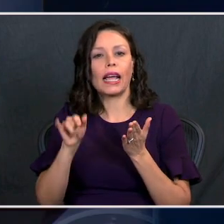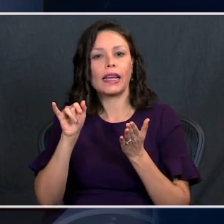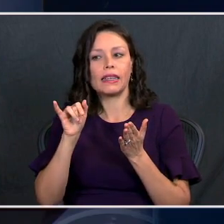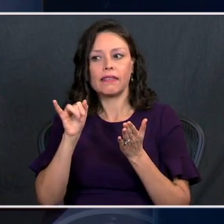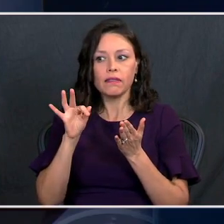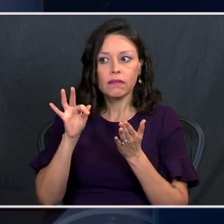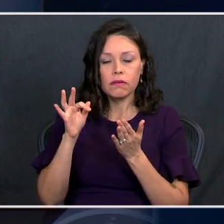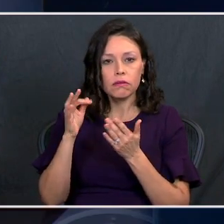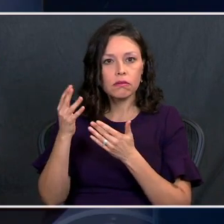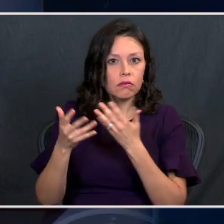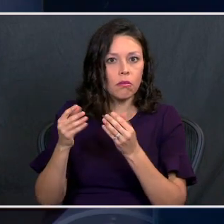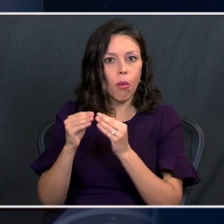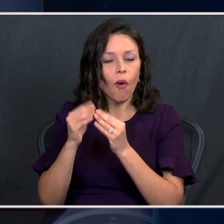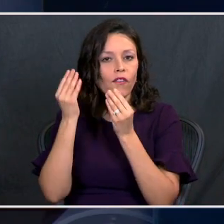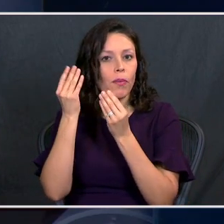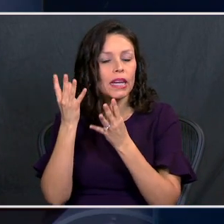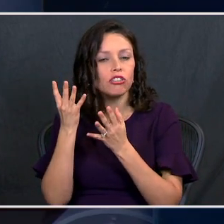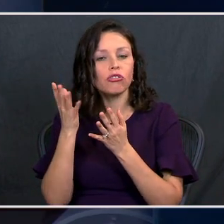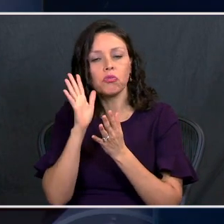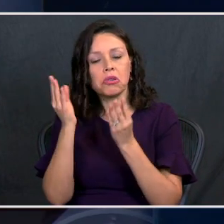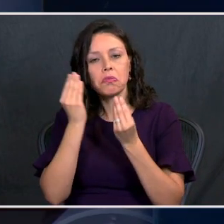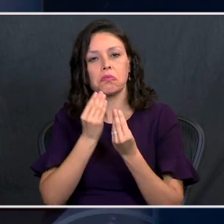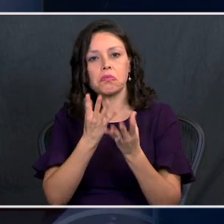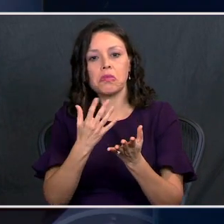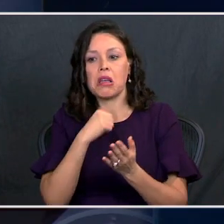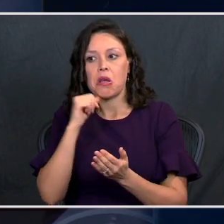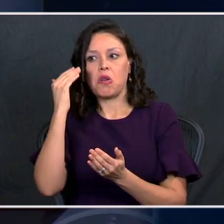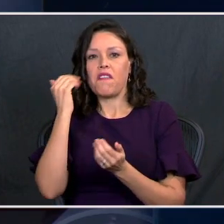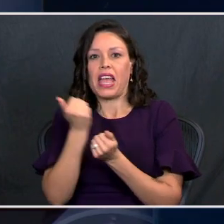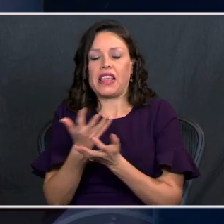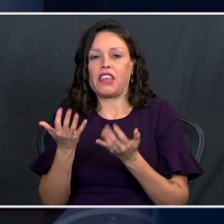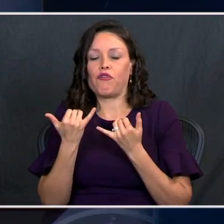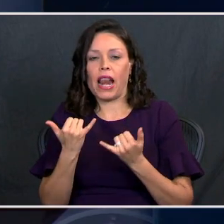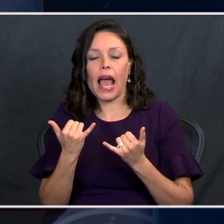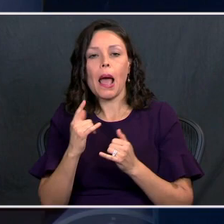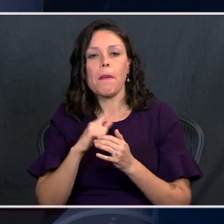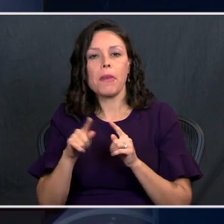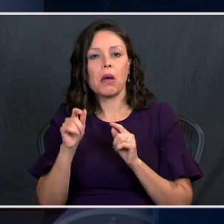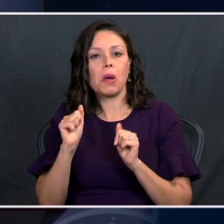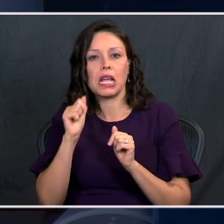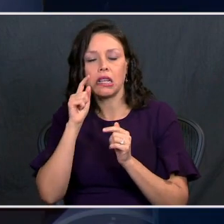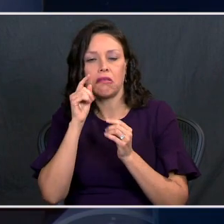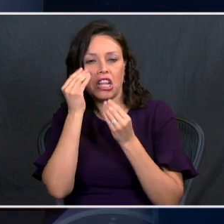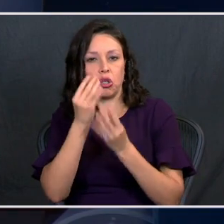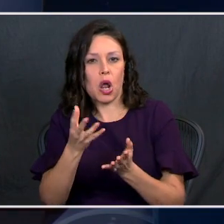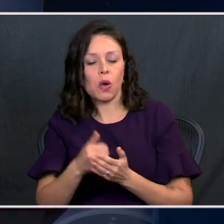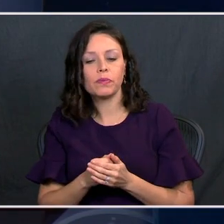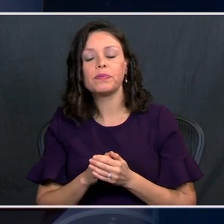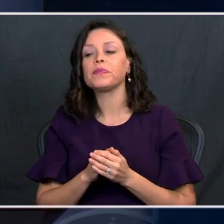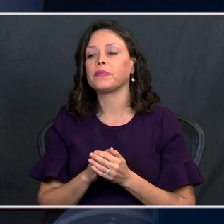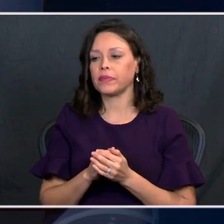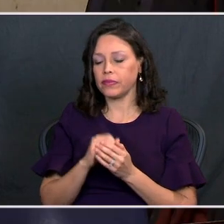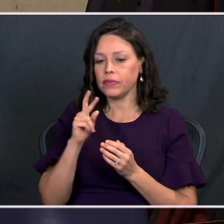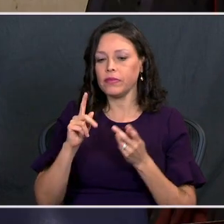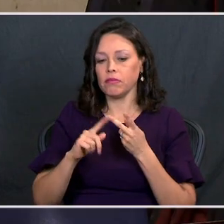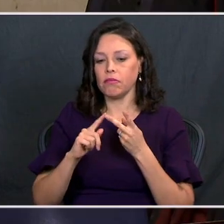and see if when we have any specifics. I'm not aware of anything, but we'll circle back with you. The Press: And on a foreign policy question: